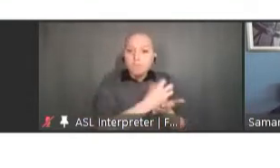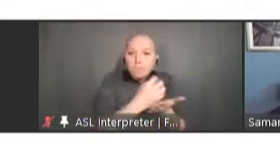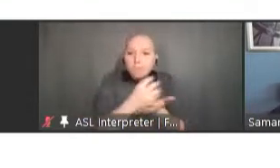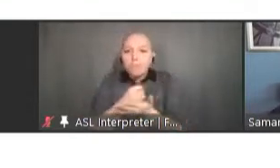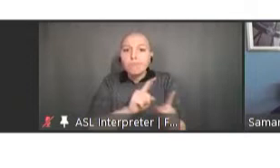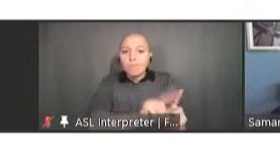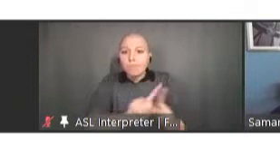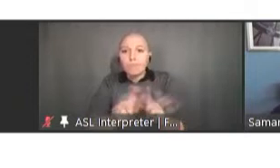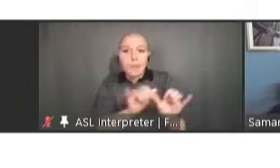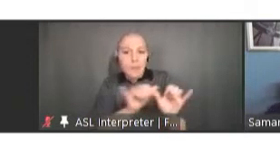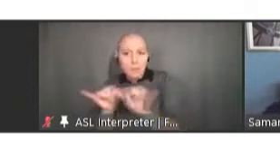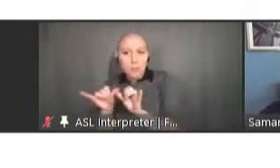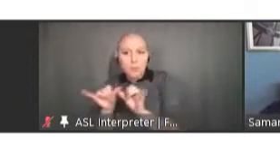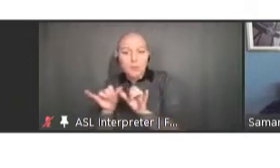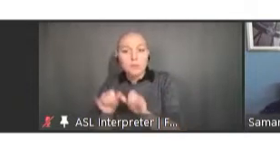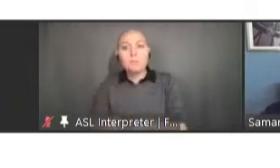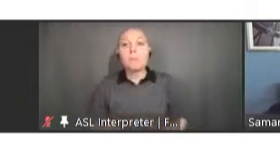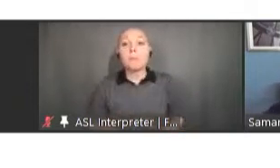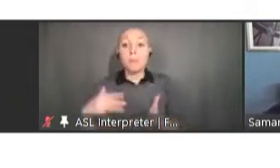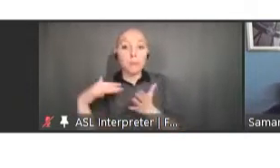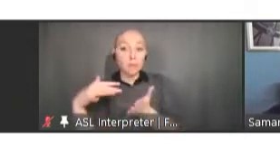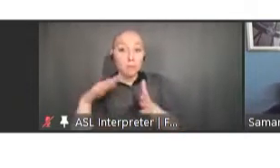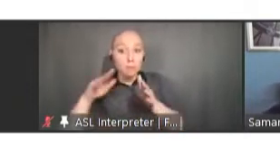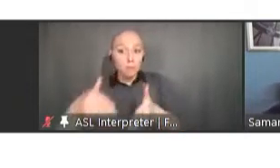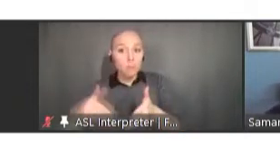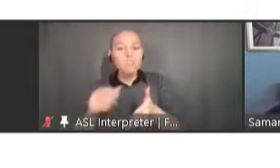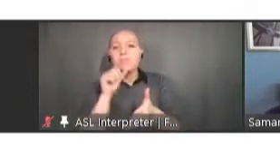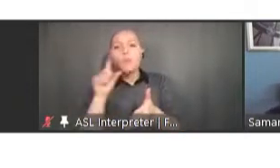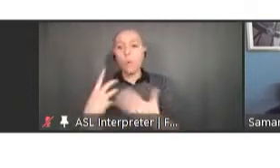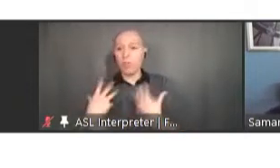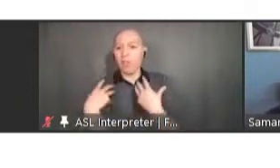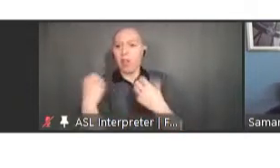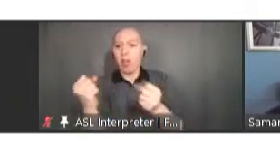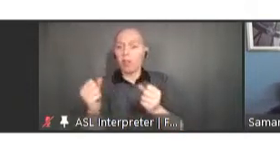Studies are focused not only on healthy populations, but also on immunocompromised